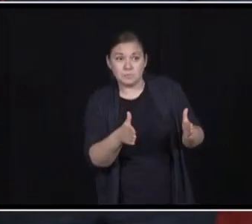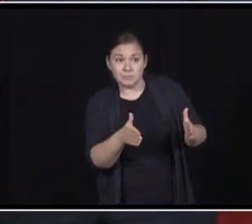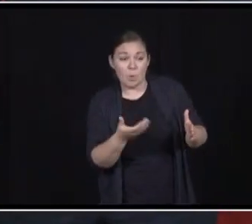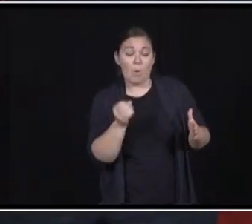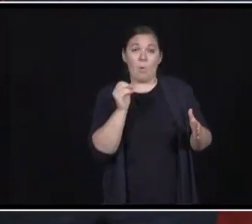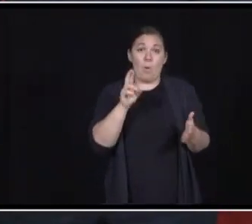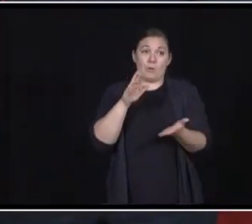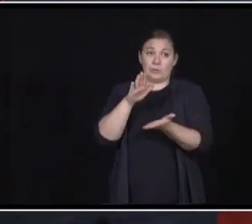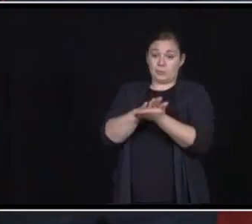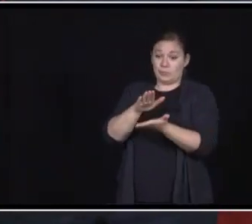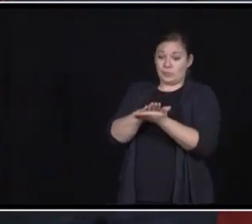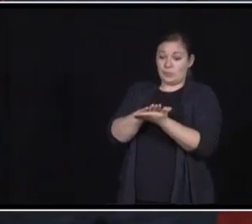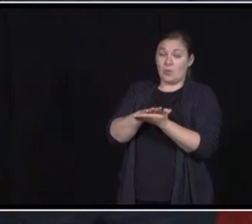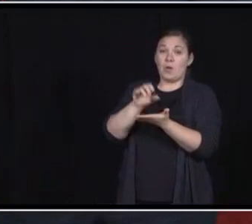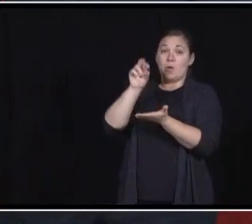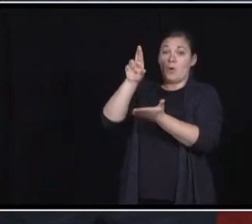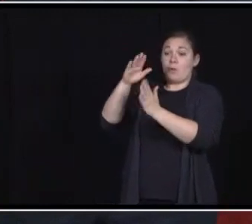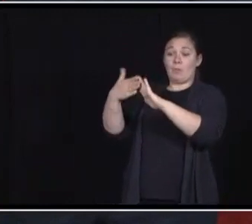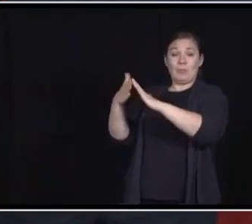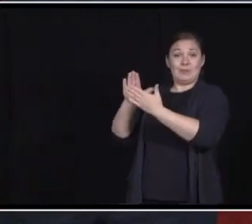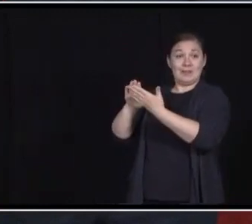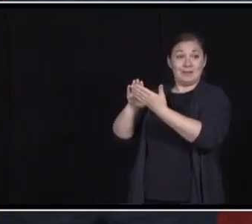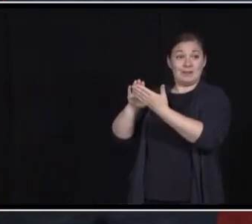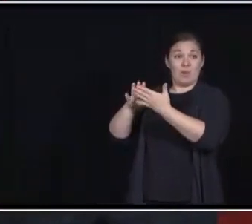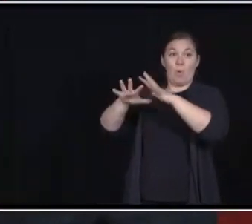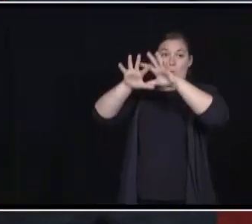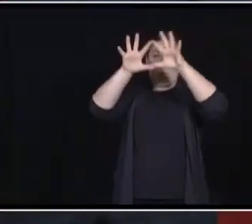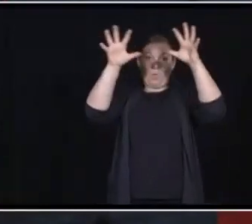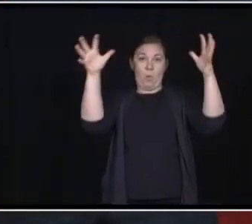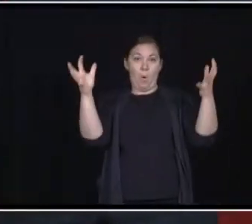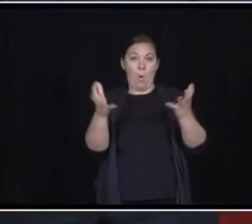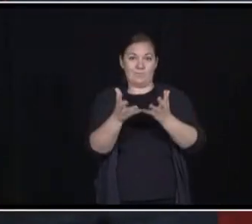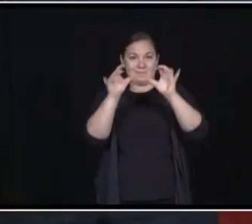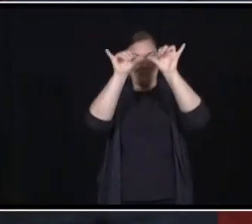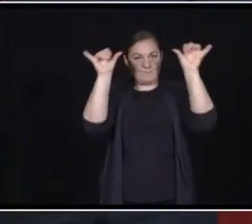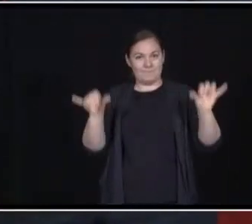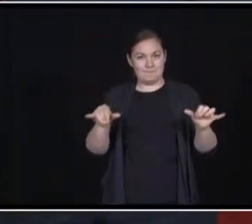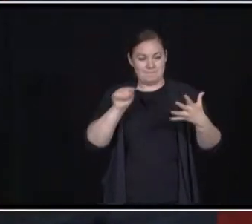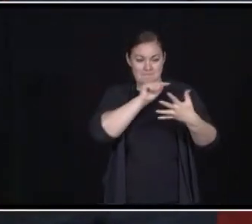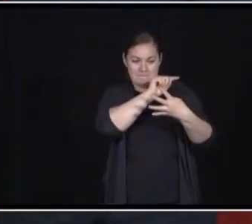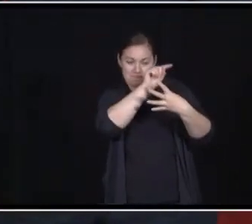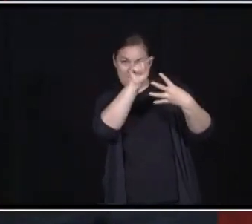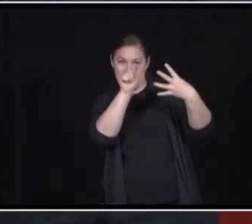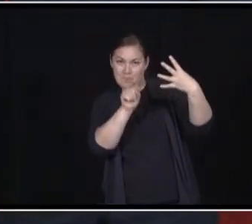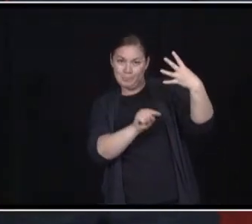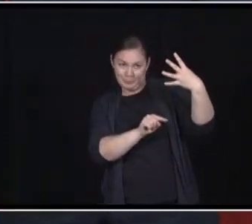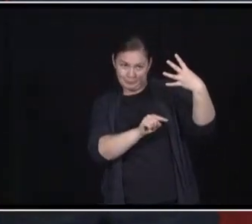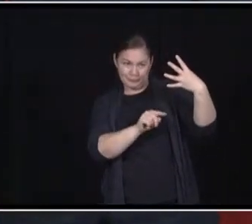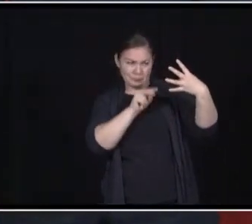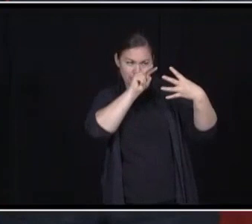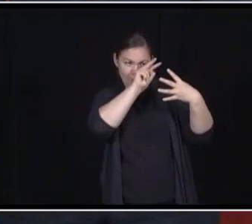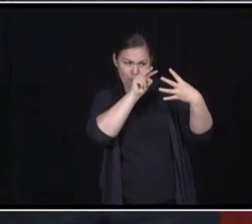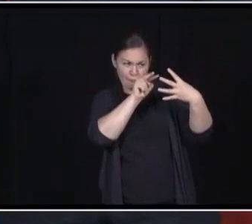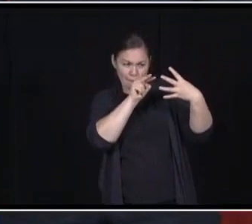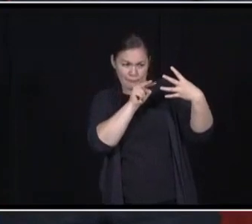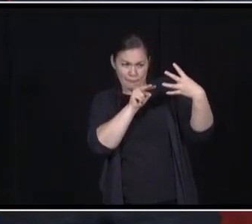medical officers, to give us direction and to assess the situation in Ontario. Classroom, school, areas as well as system